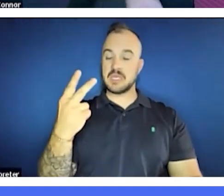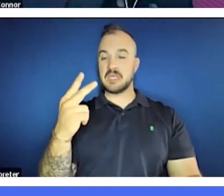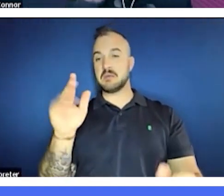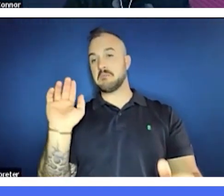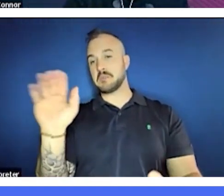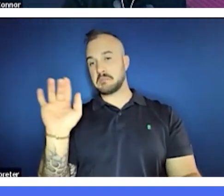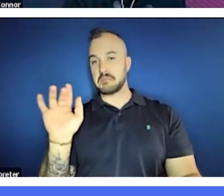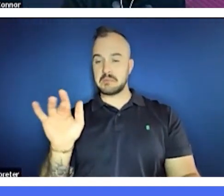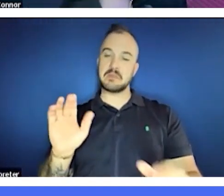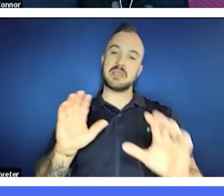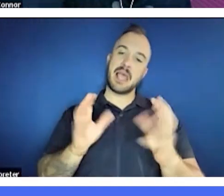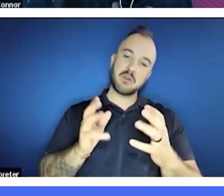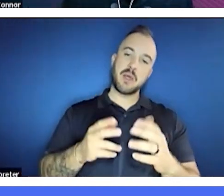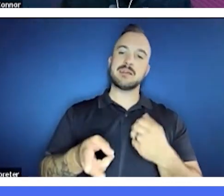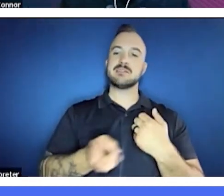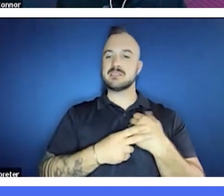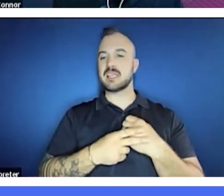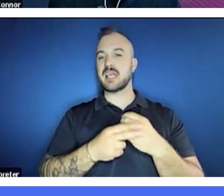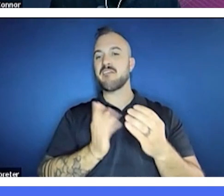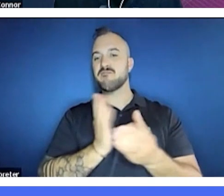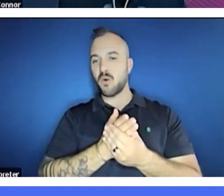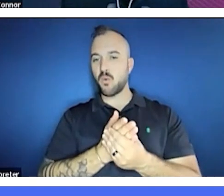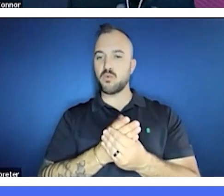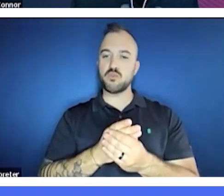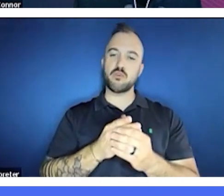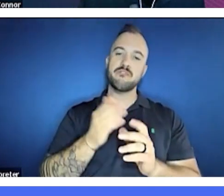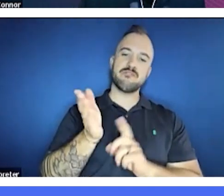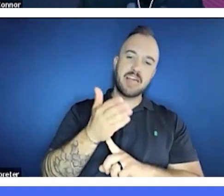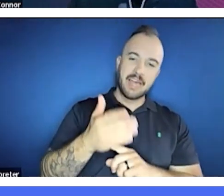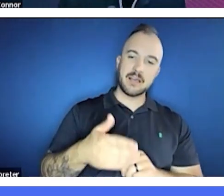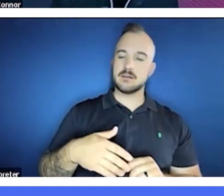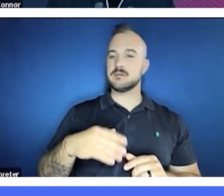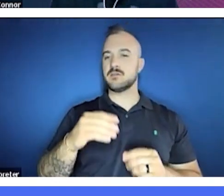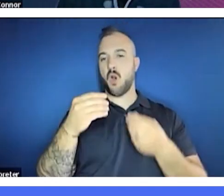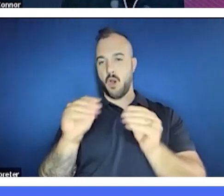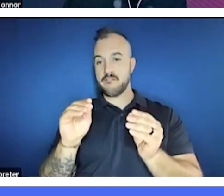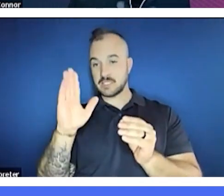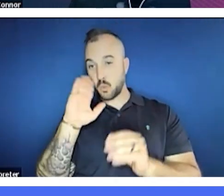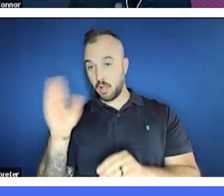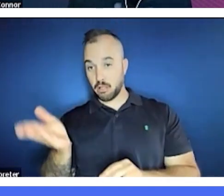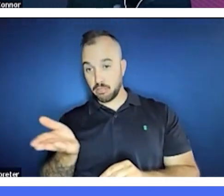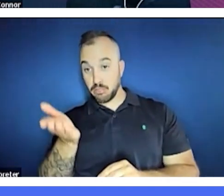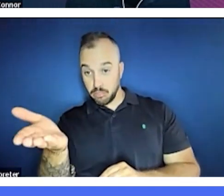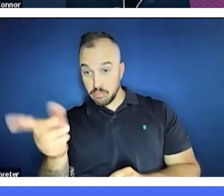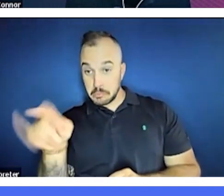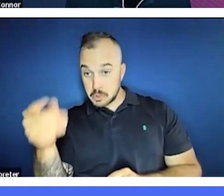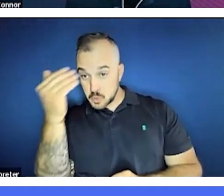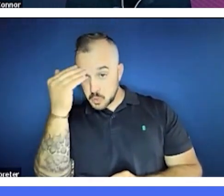and to save it to a folder and mark it is flagged, office is gonna prompt you and say, Hey, did you know you can create a keystroke and a rule